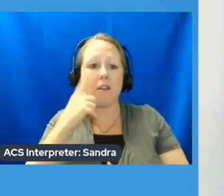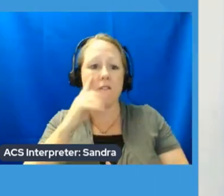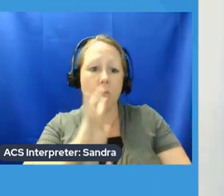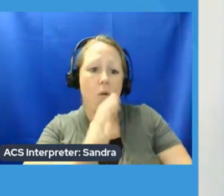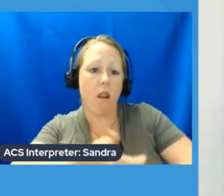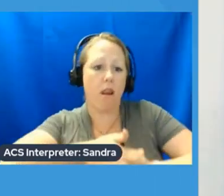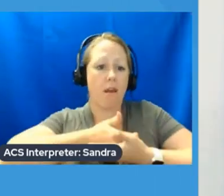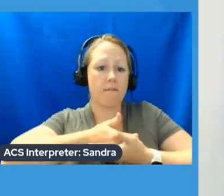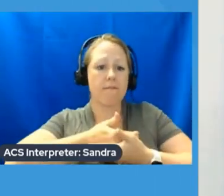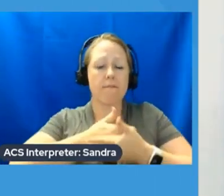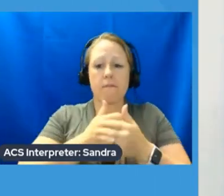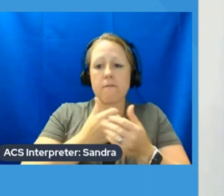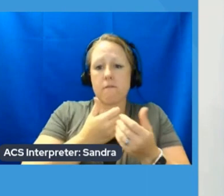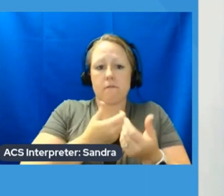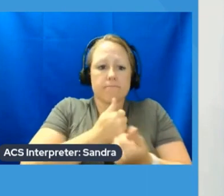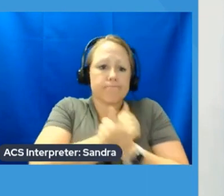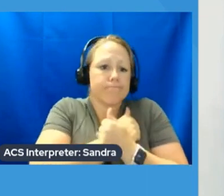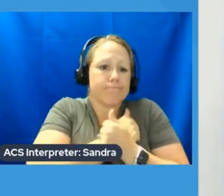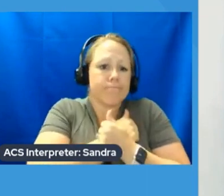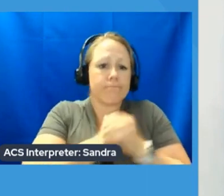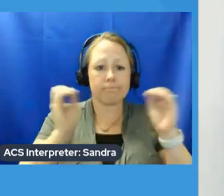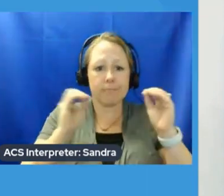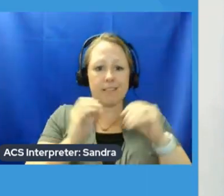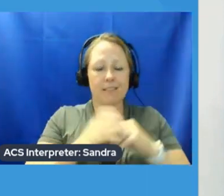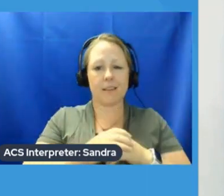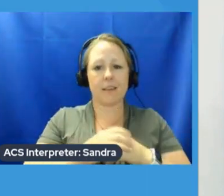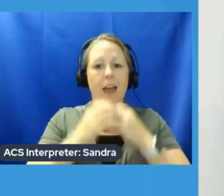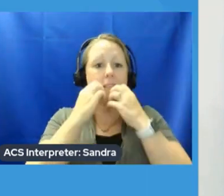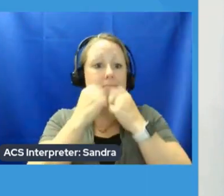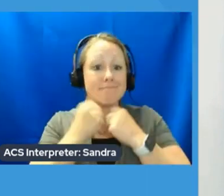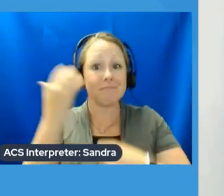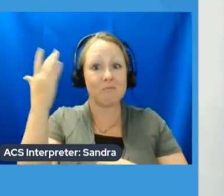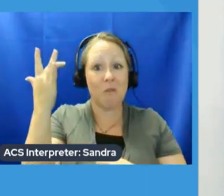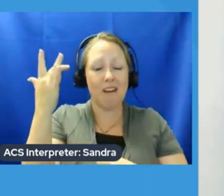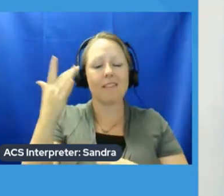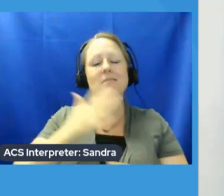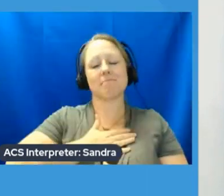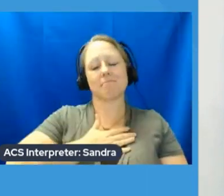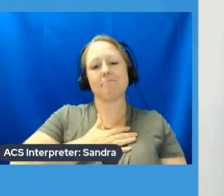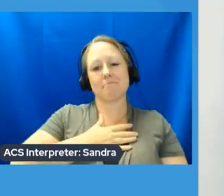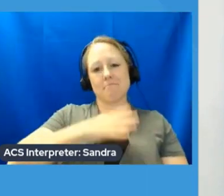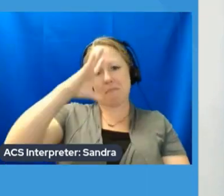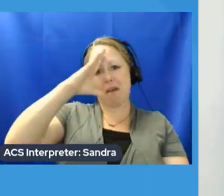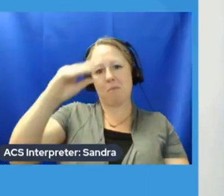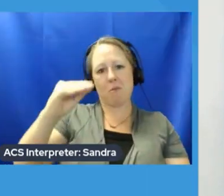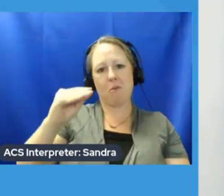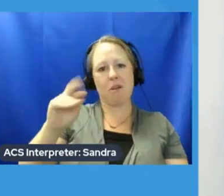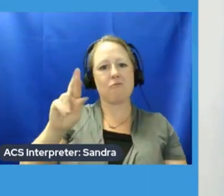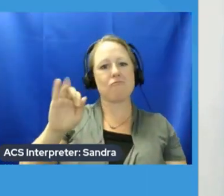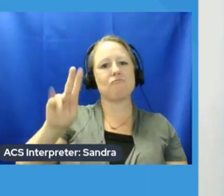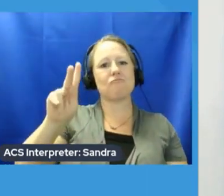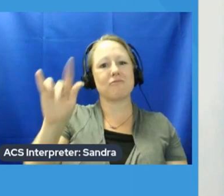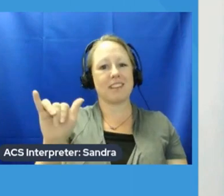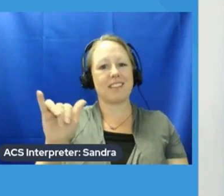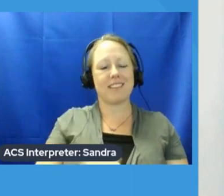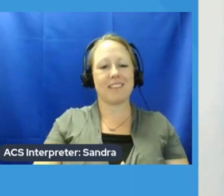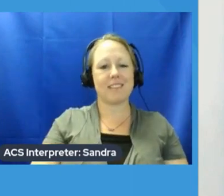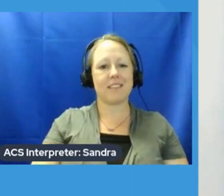because he is my child, Ricky Vadim. He is the boy who gave me the joys of motherhood,